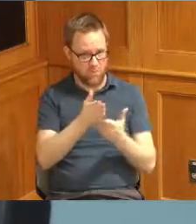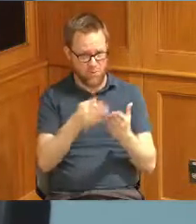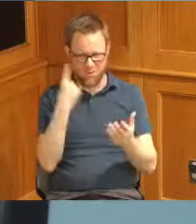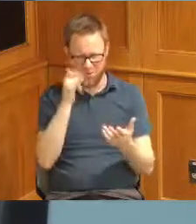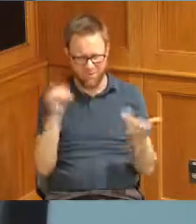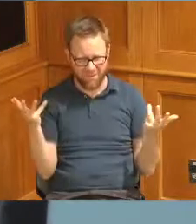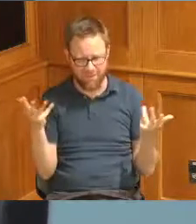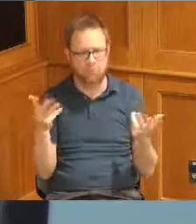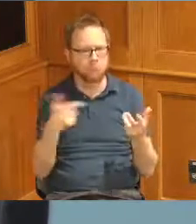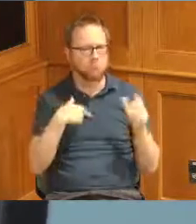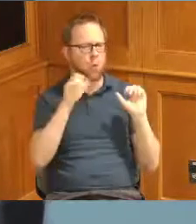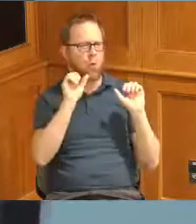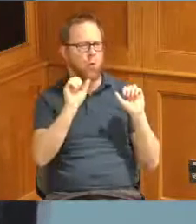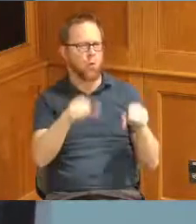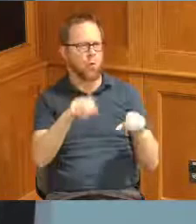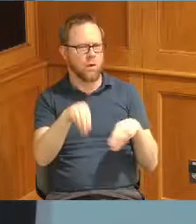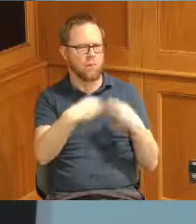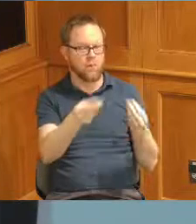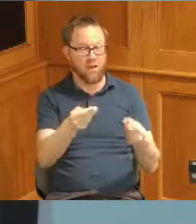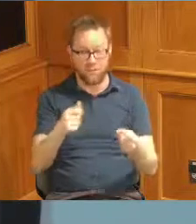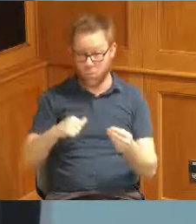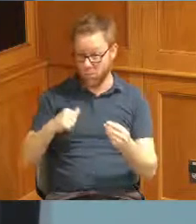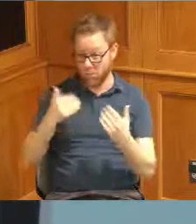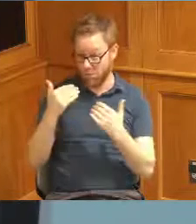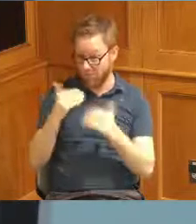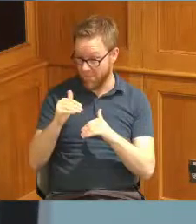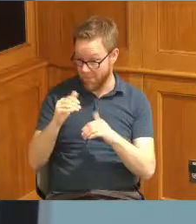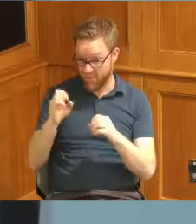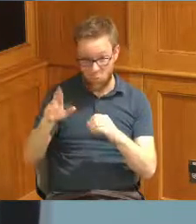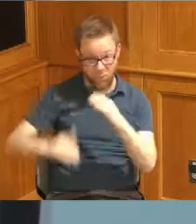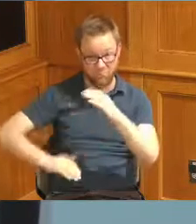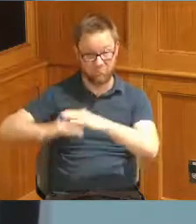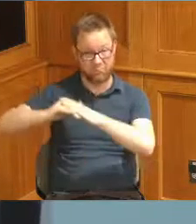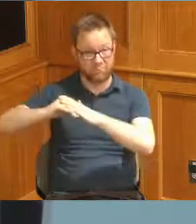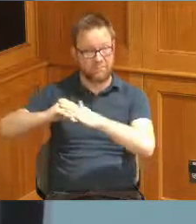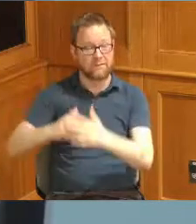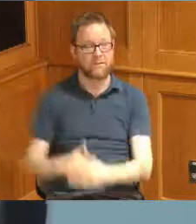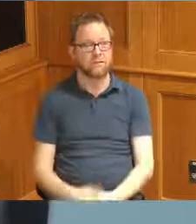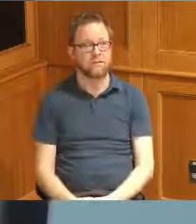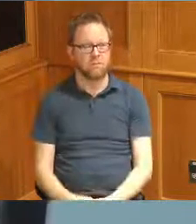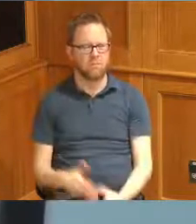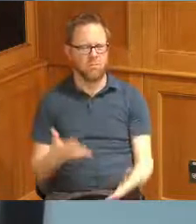yeah yeah it's an unlimited or does it have a cap so but I did want to highlight that it that